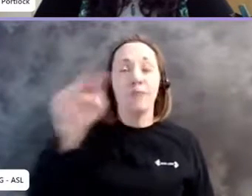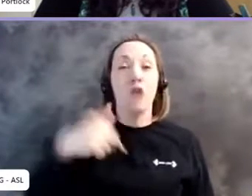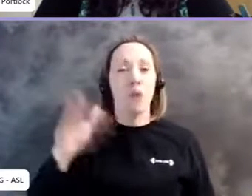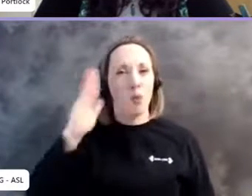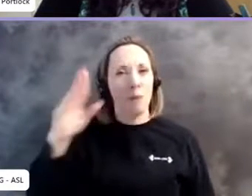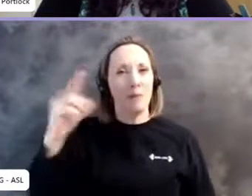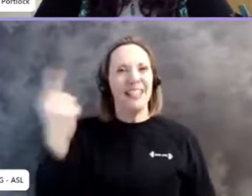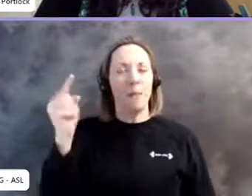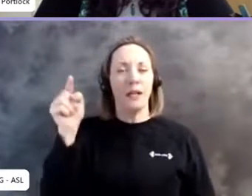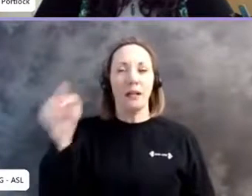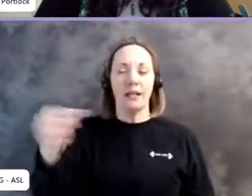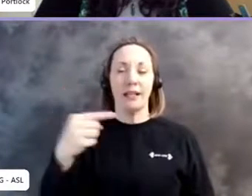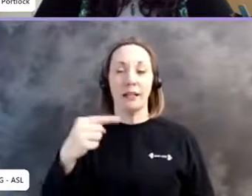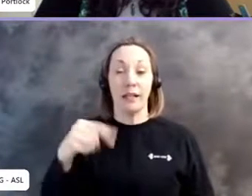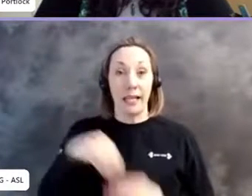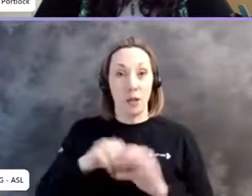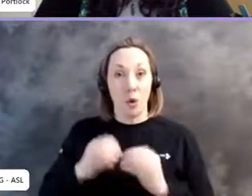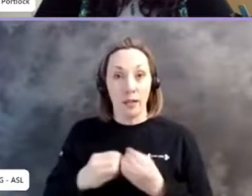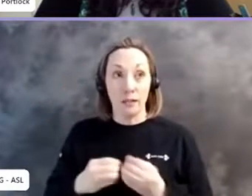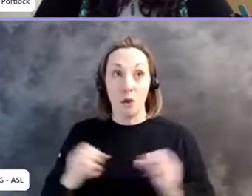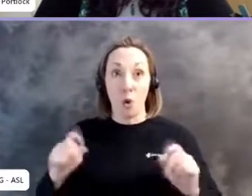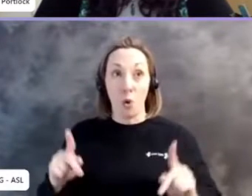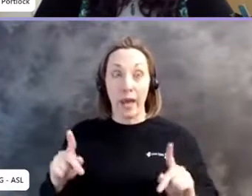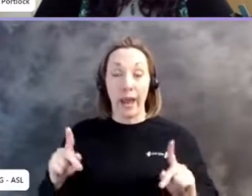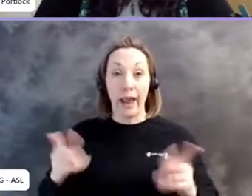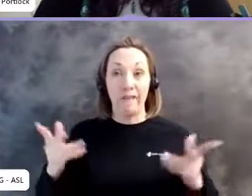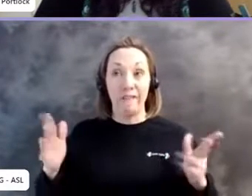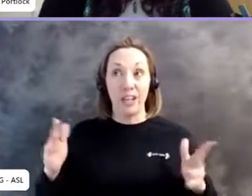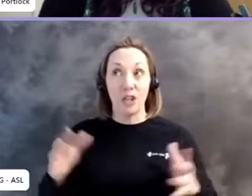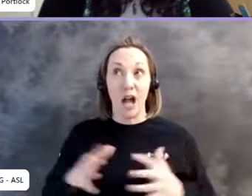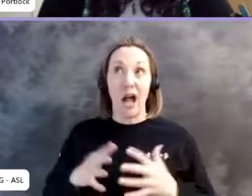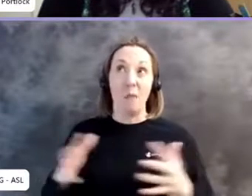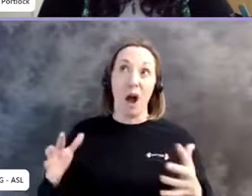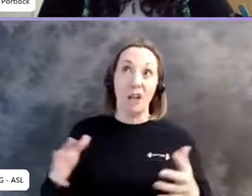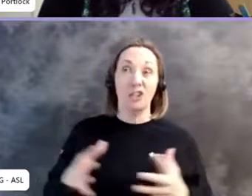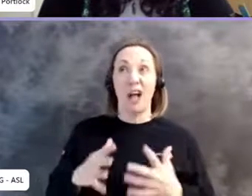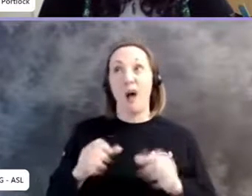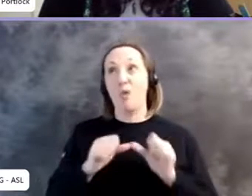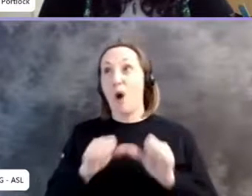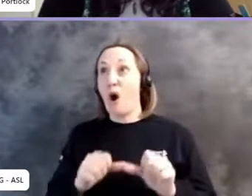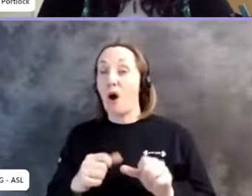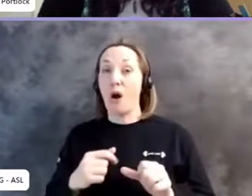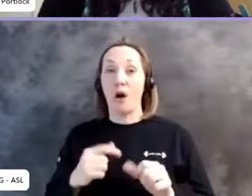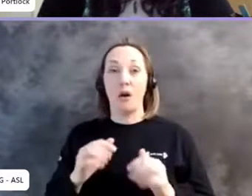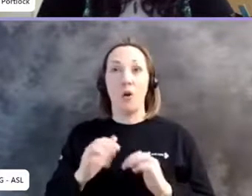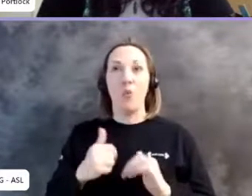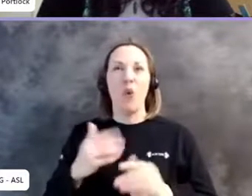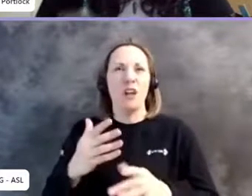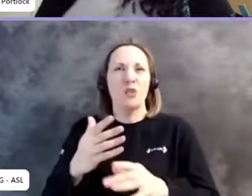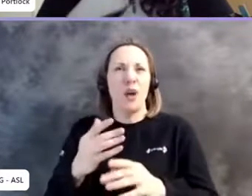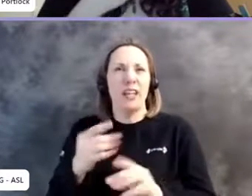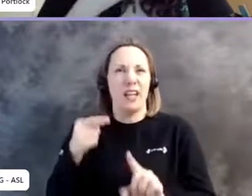made it to the top of the mountain. So you're looking way out into the distance and there's going to be somebody who says that